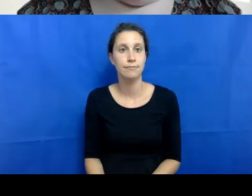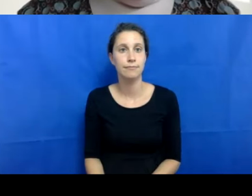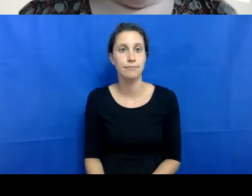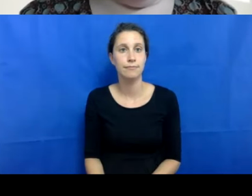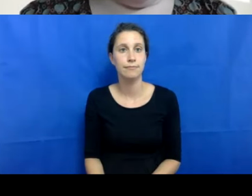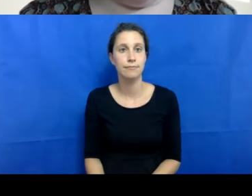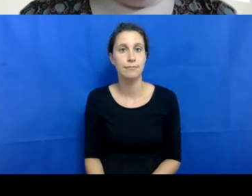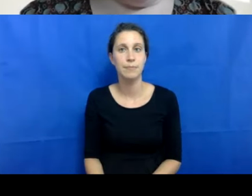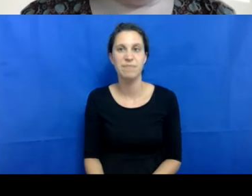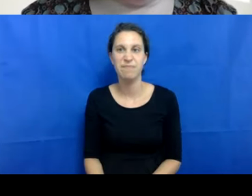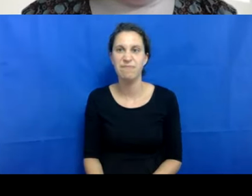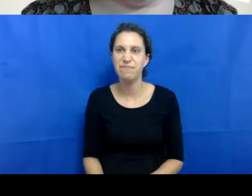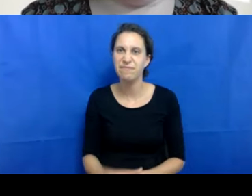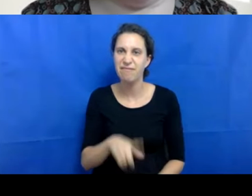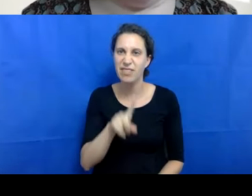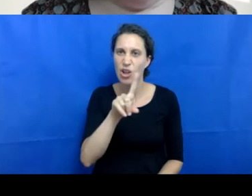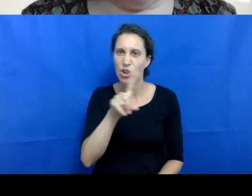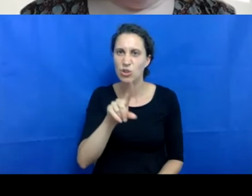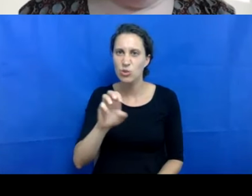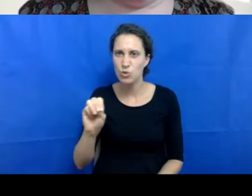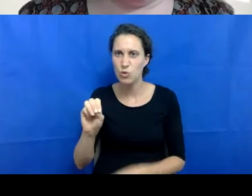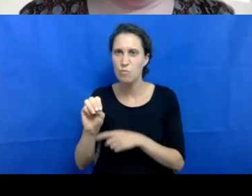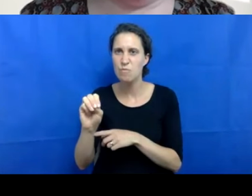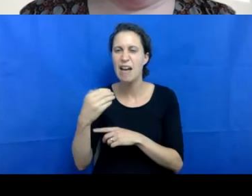Zoom offers a few different platforms for virtual events.